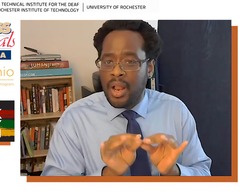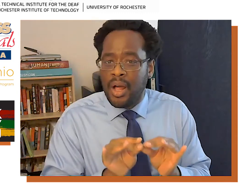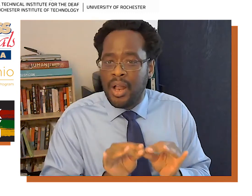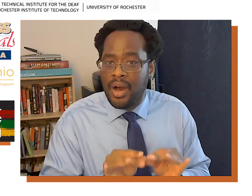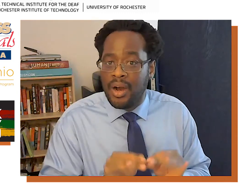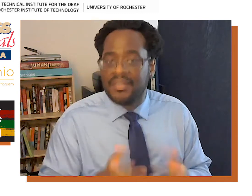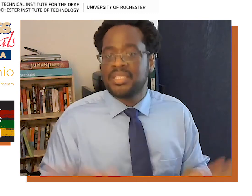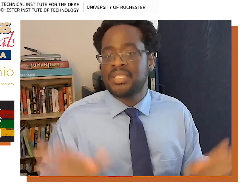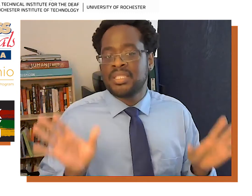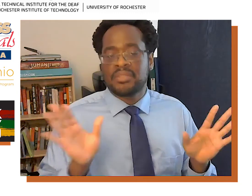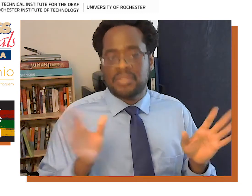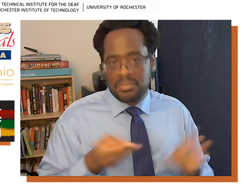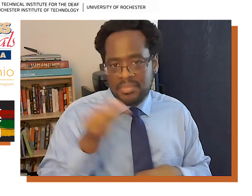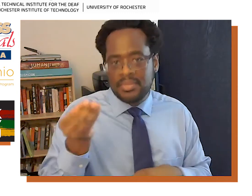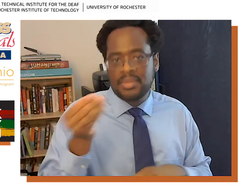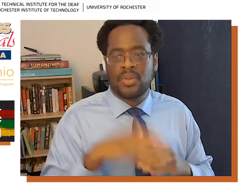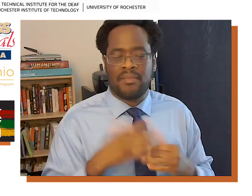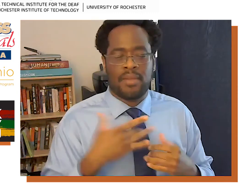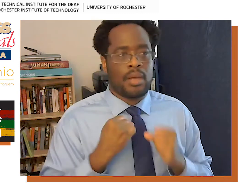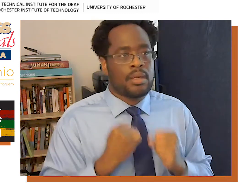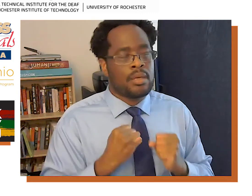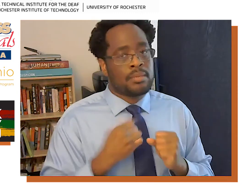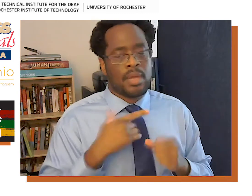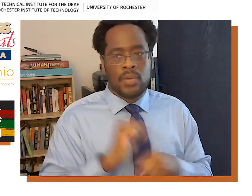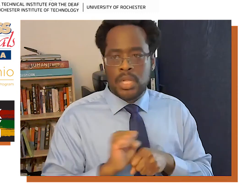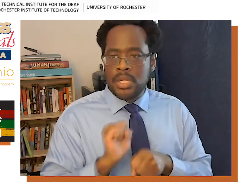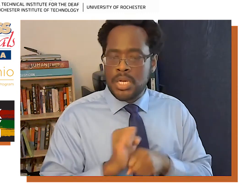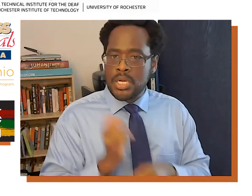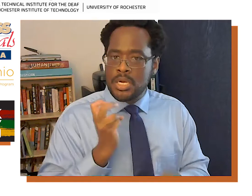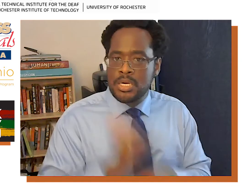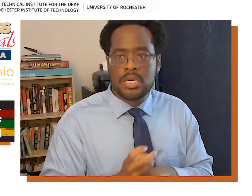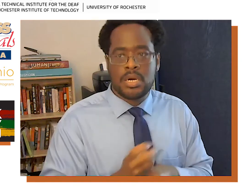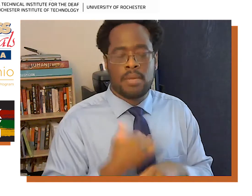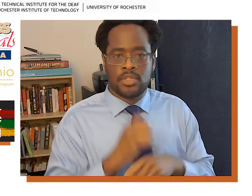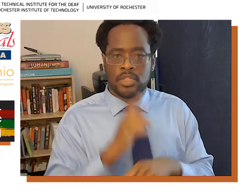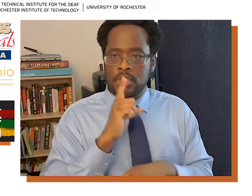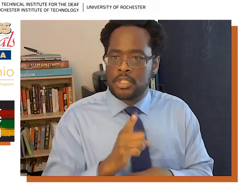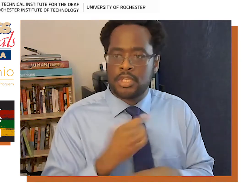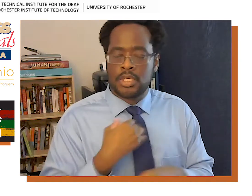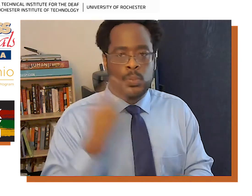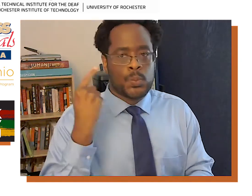so I took a lot of time in the library to fill out this quiz, and when I turned it in, I felt like I had worked very hard,